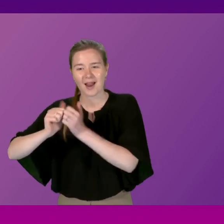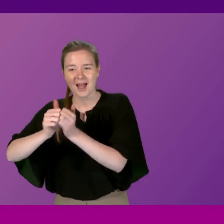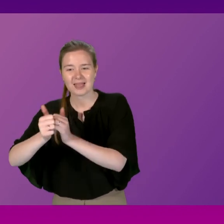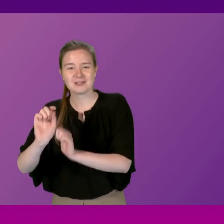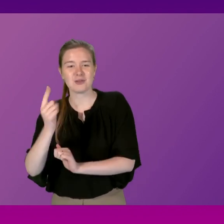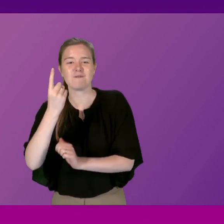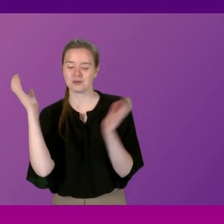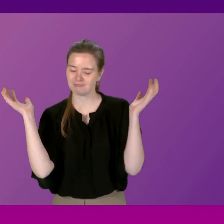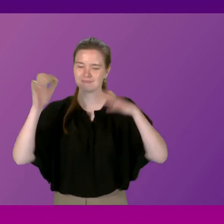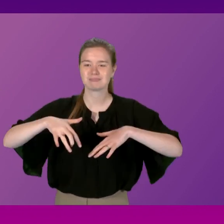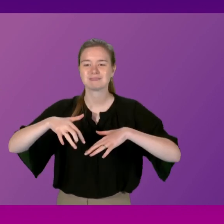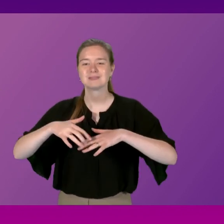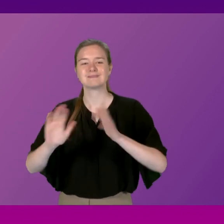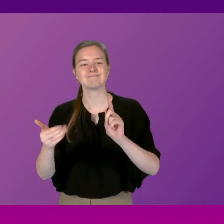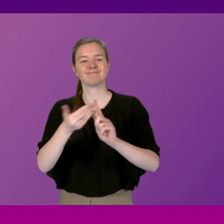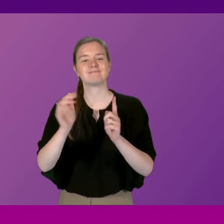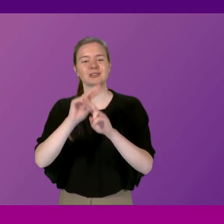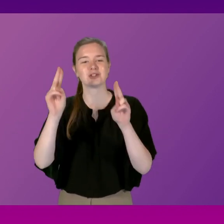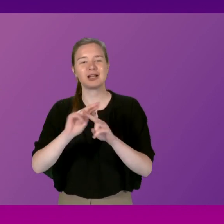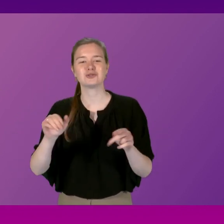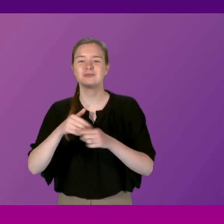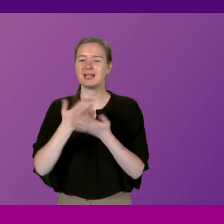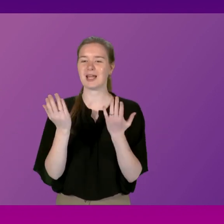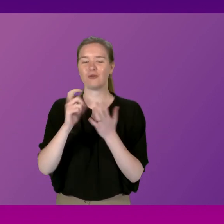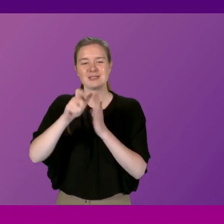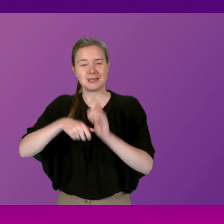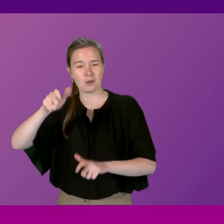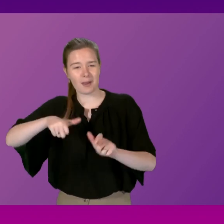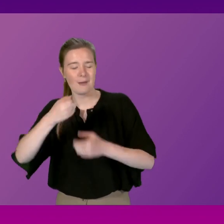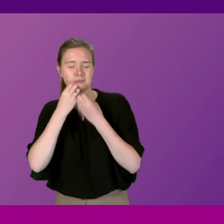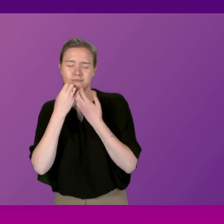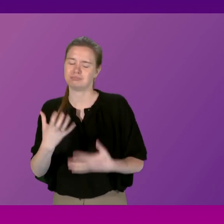first summit to mark the international day of disabled people. That was a wonderful feeling.